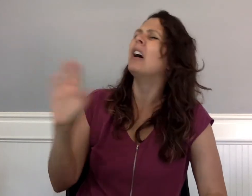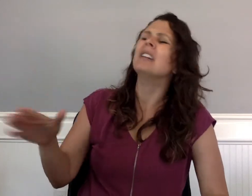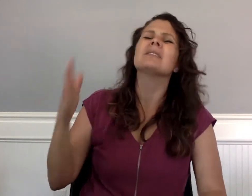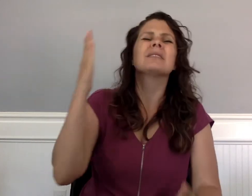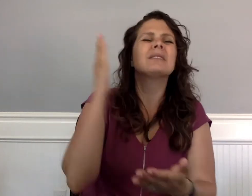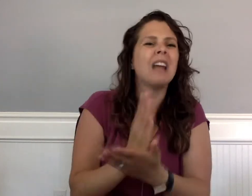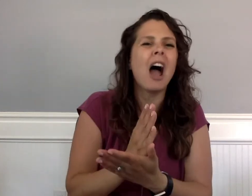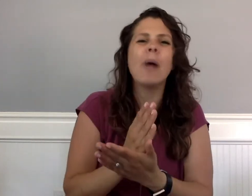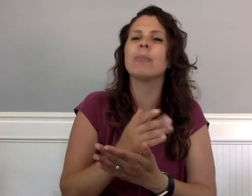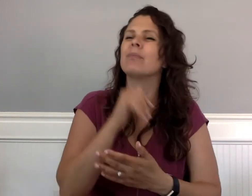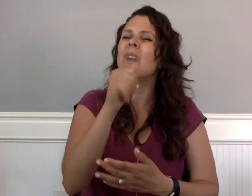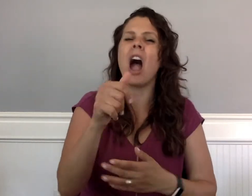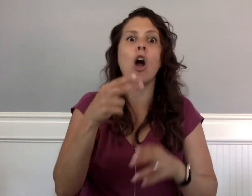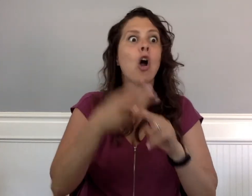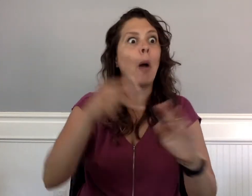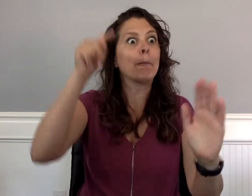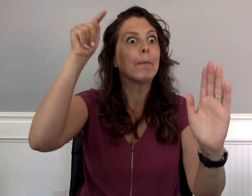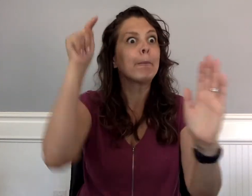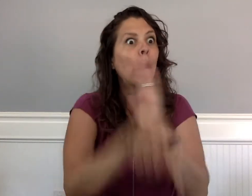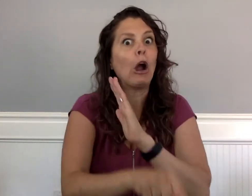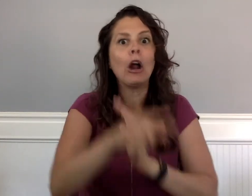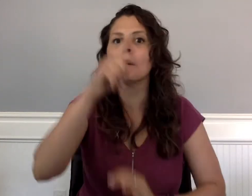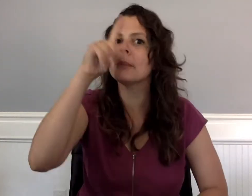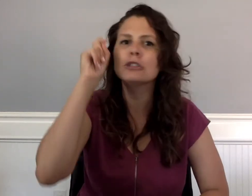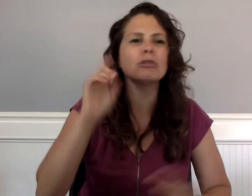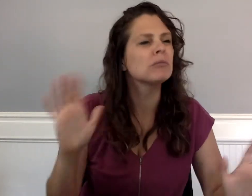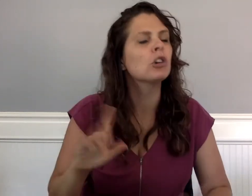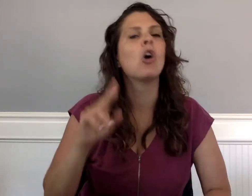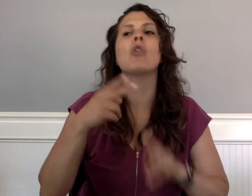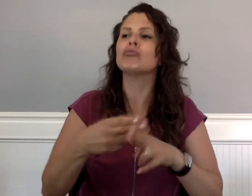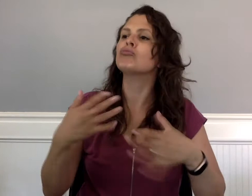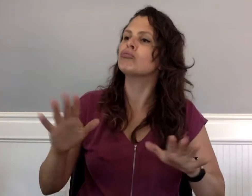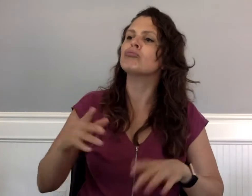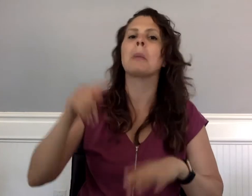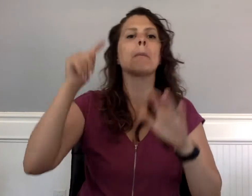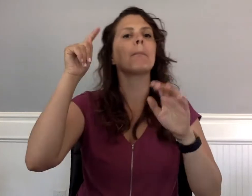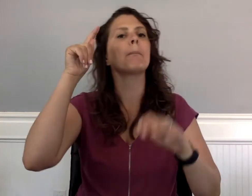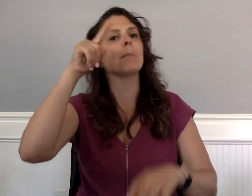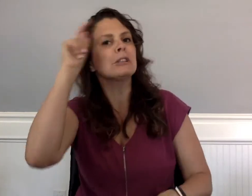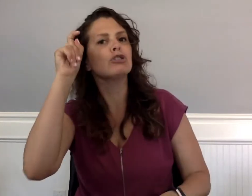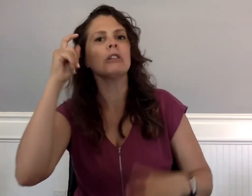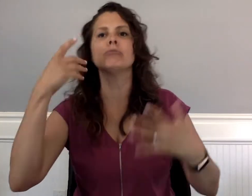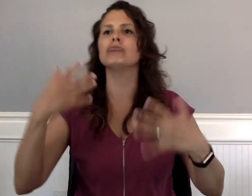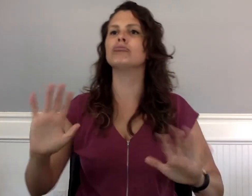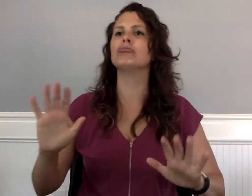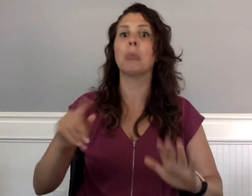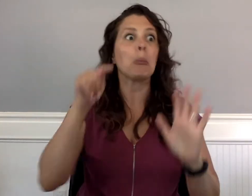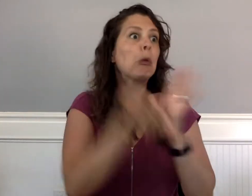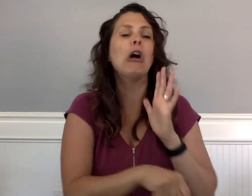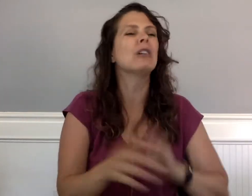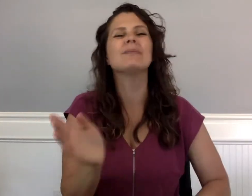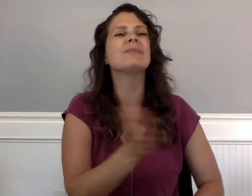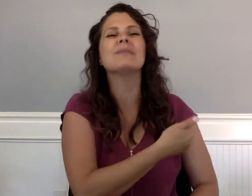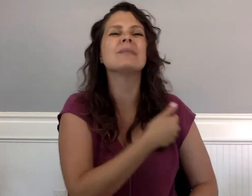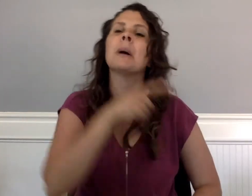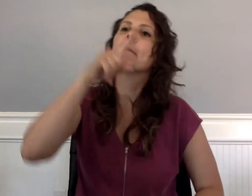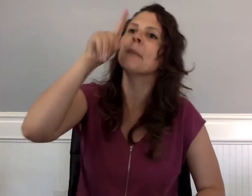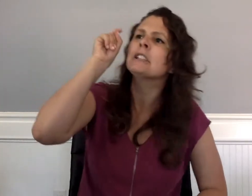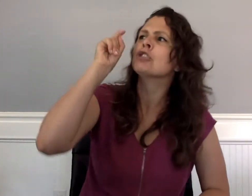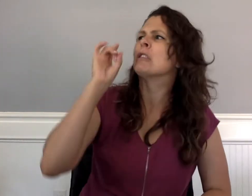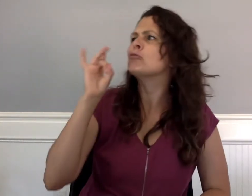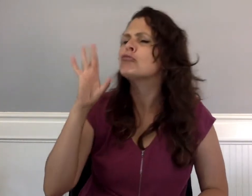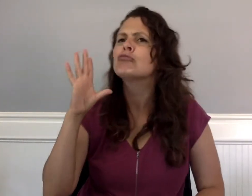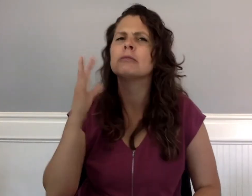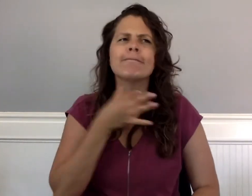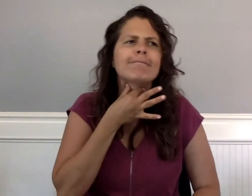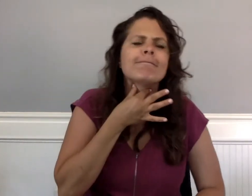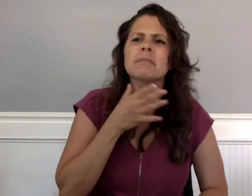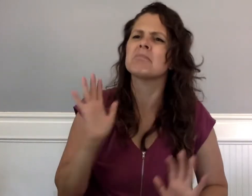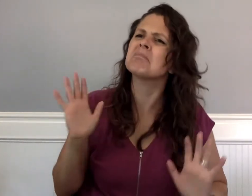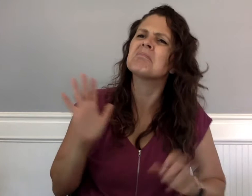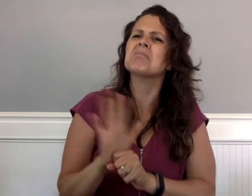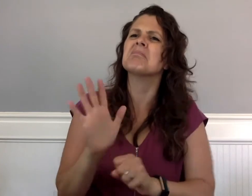“Stop calling it a murder, mystery” Charlie said. “Just mystery.”